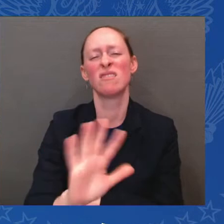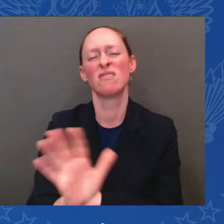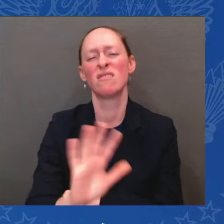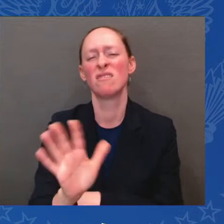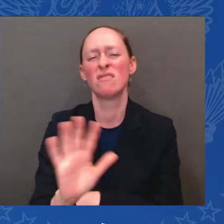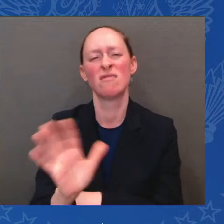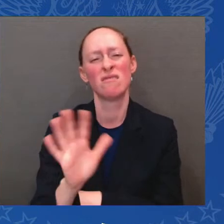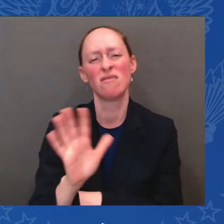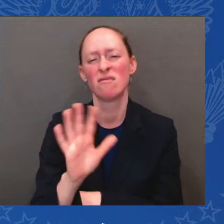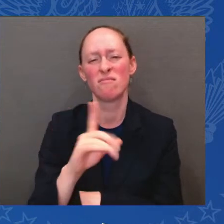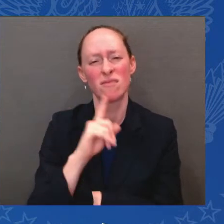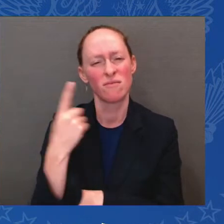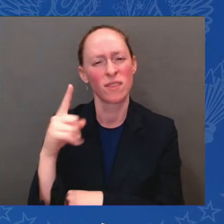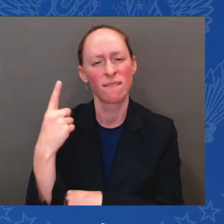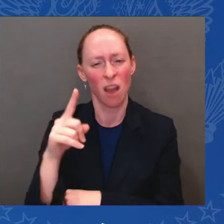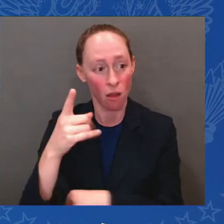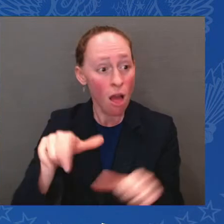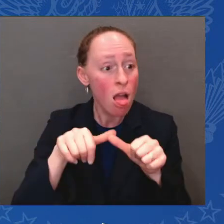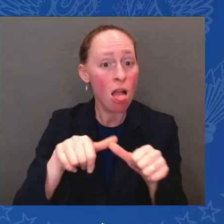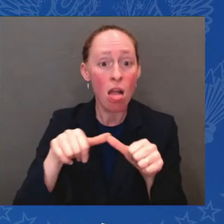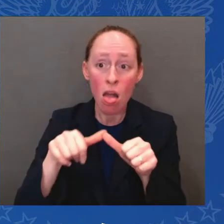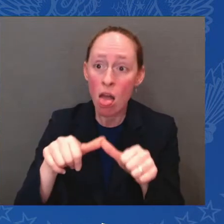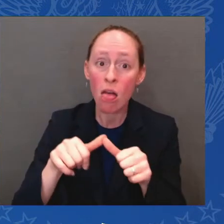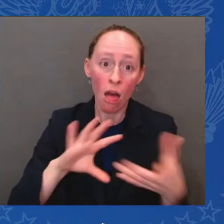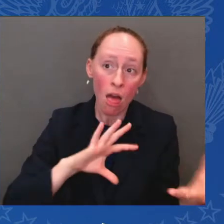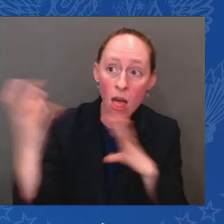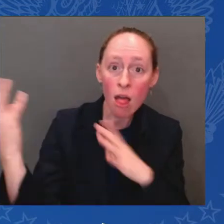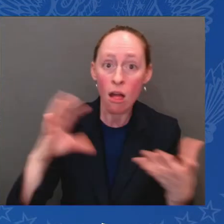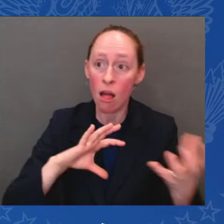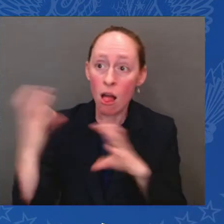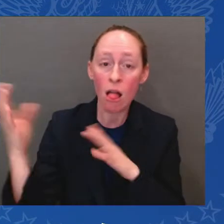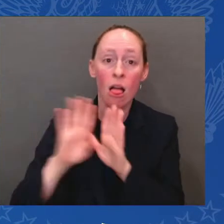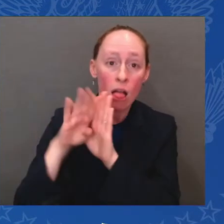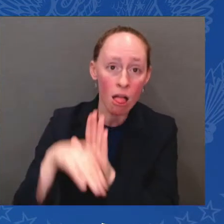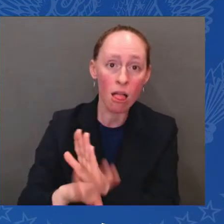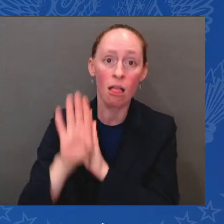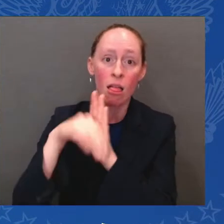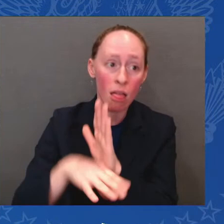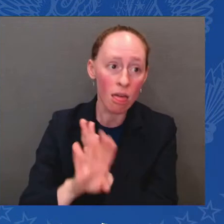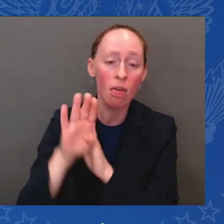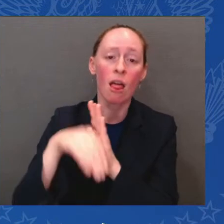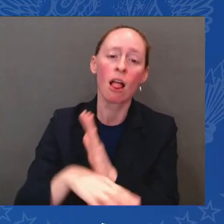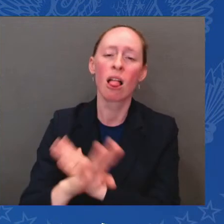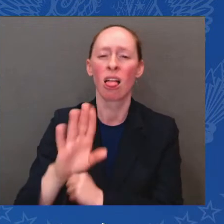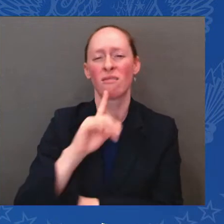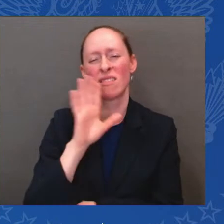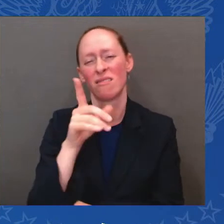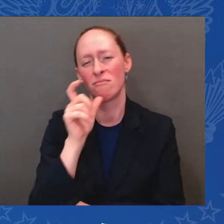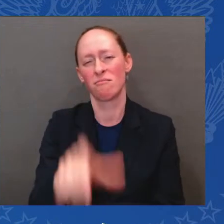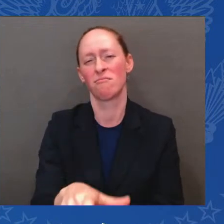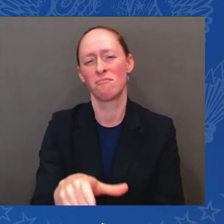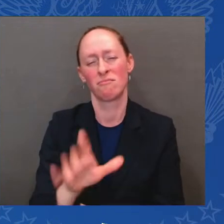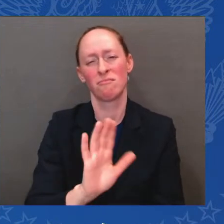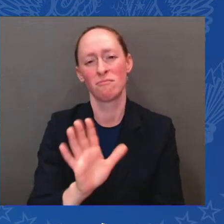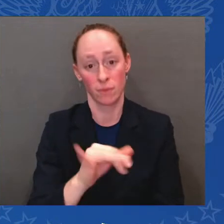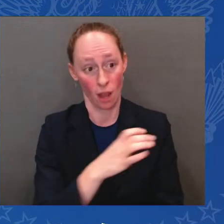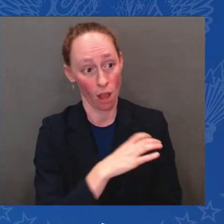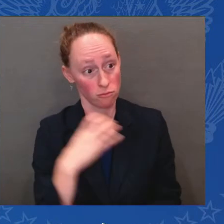my Republican friends in Congress not to wait. Don't waste time as you did all summer. Pass a yearlong budget agreement.